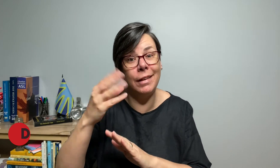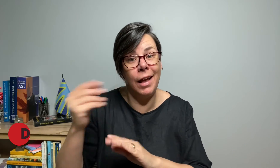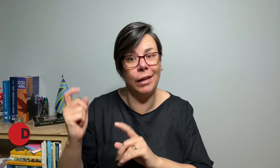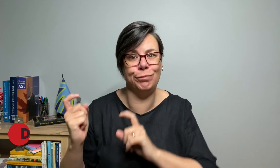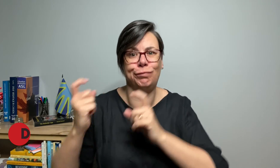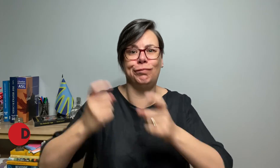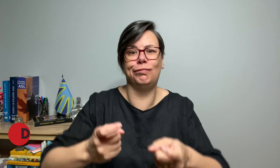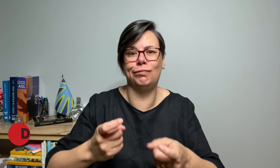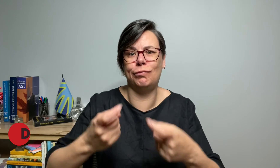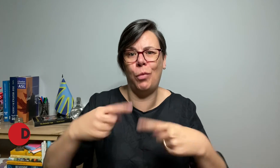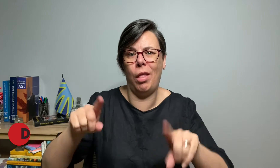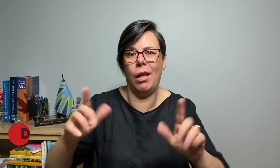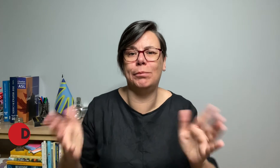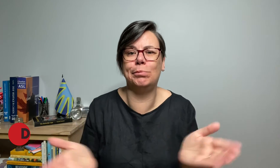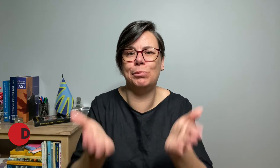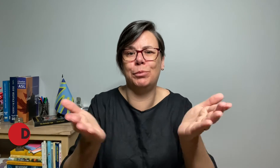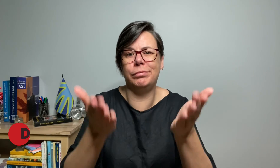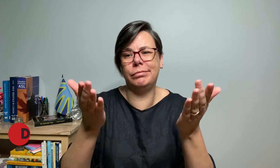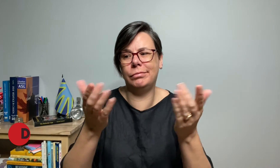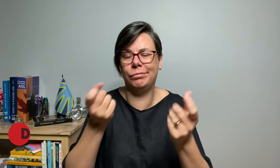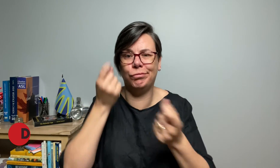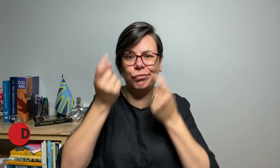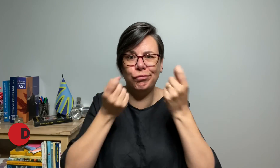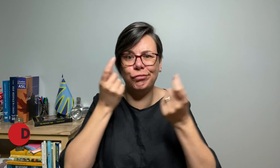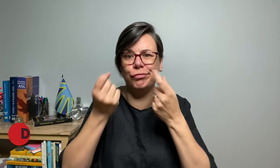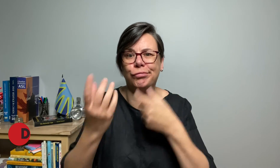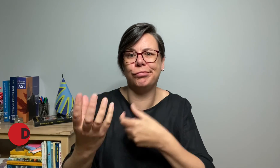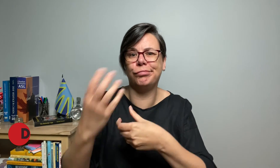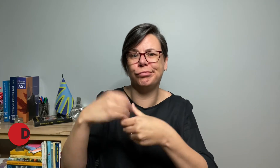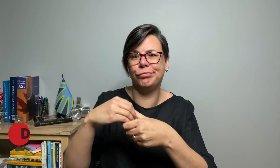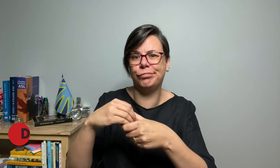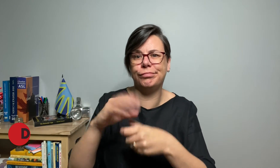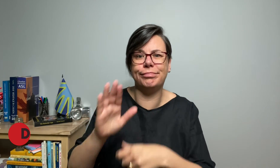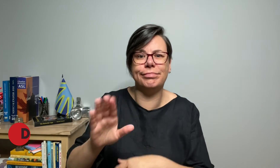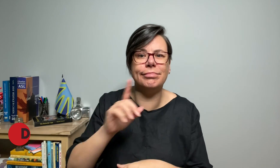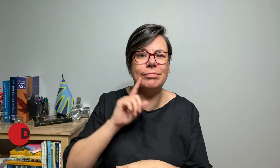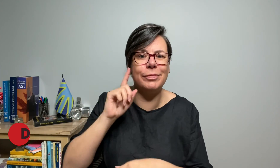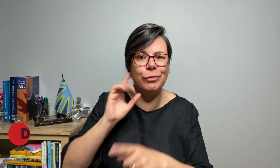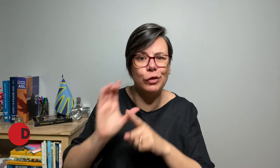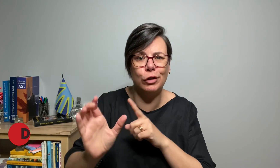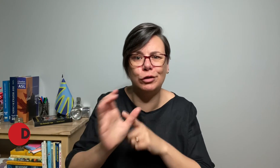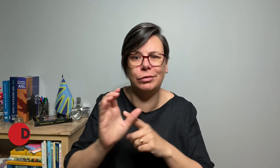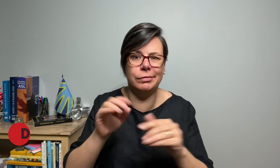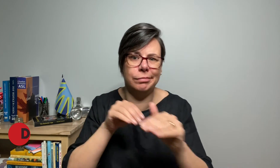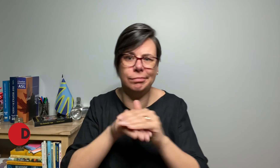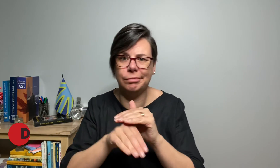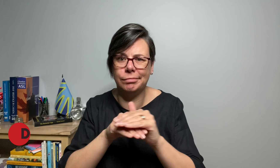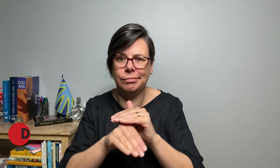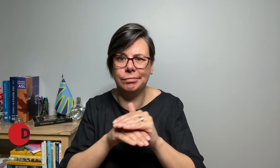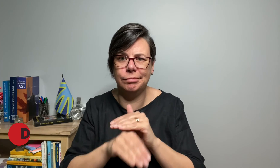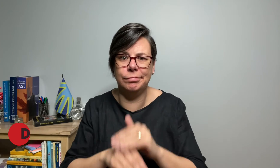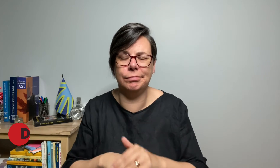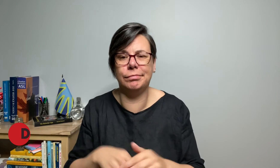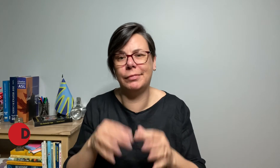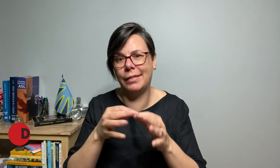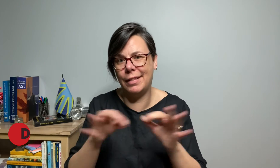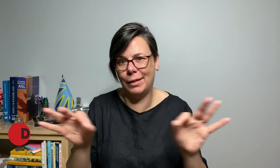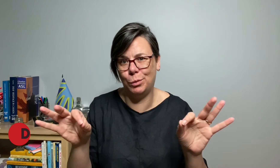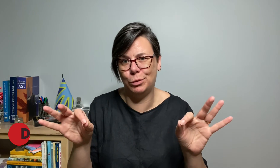contribute while promoting understanding and inclusion of Deaf culture, accessibility and sign languages.